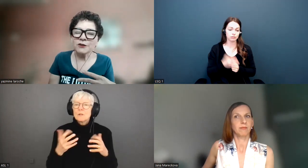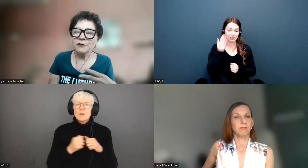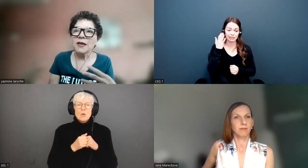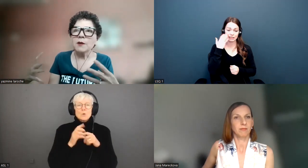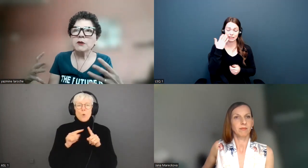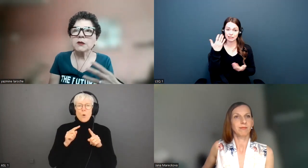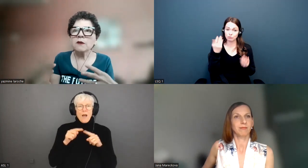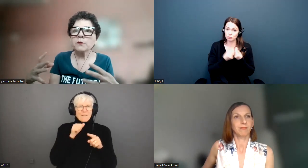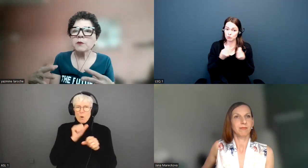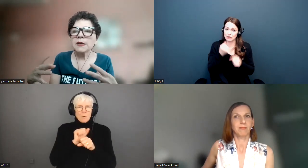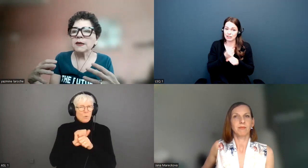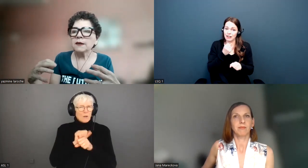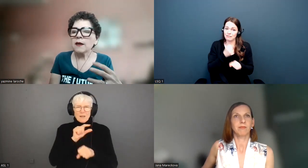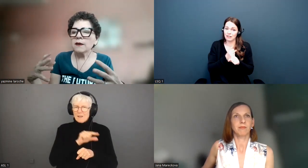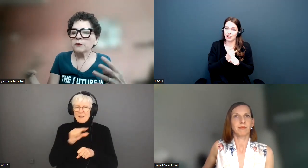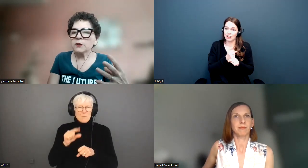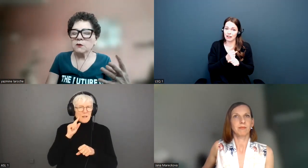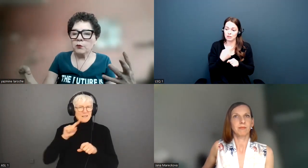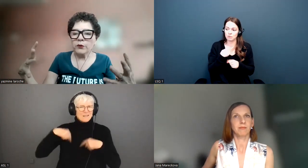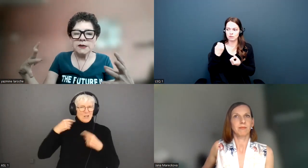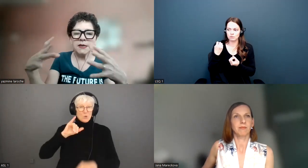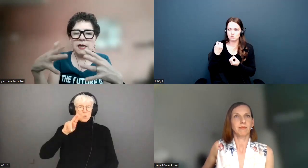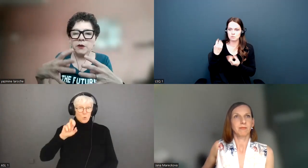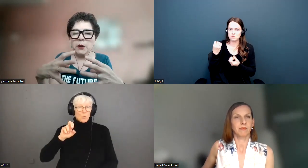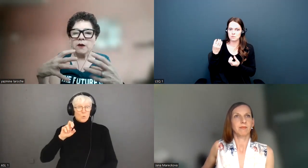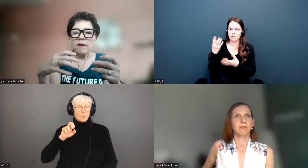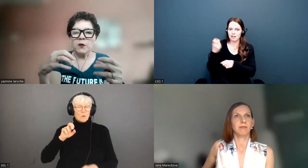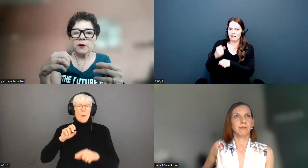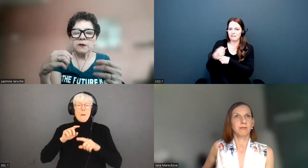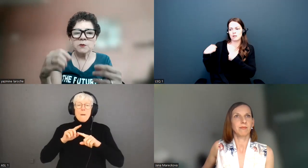June there's a lot of work being done kind of to bring together the work that's being